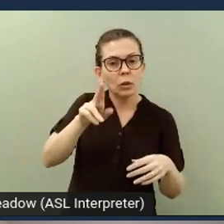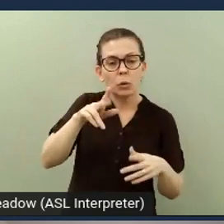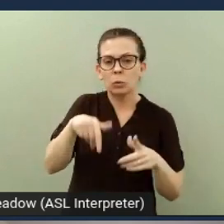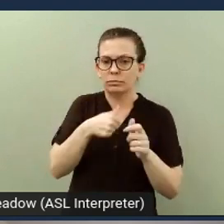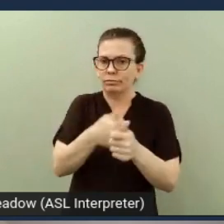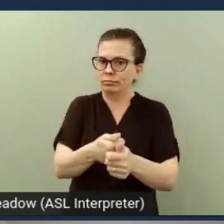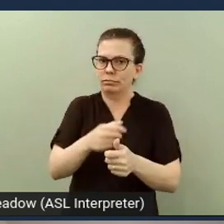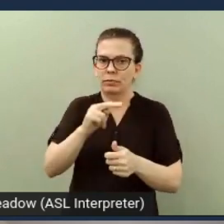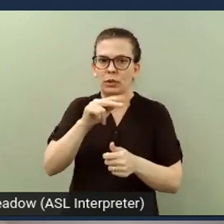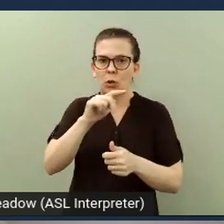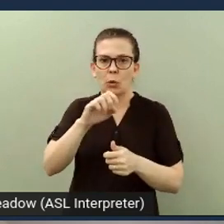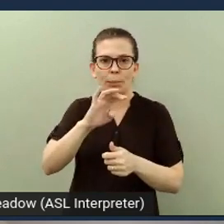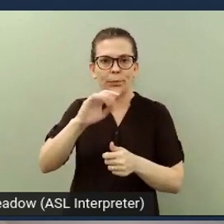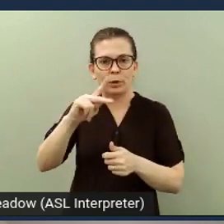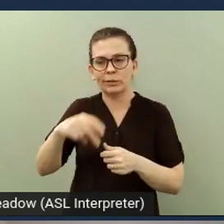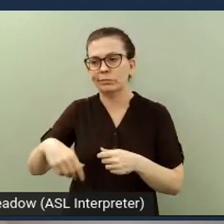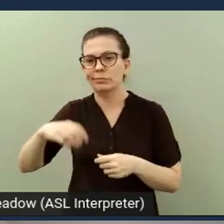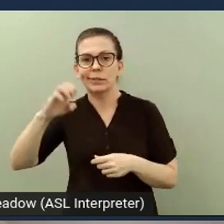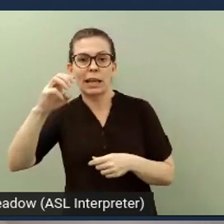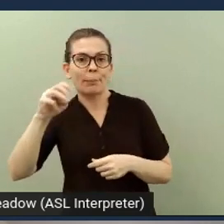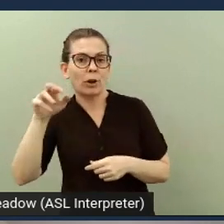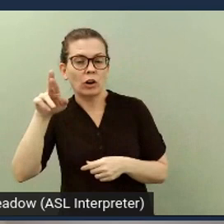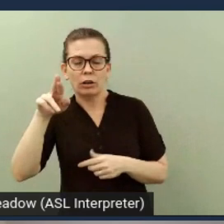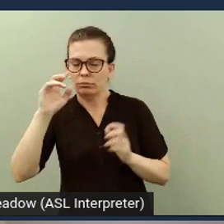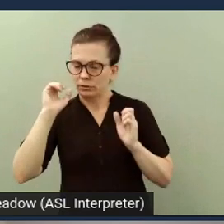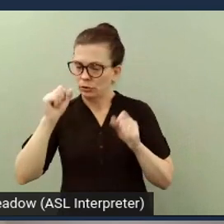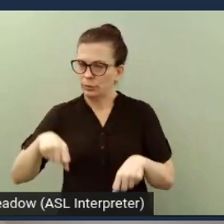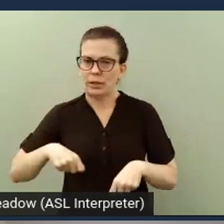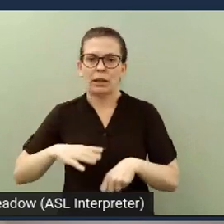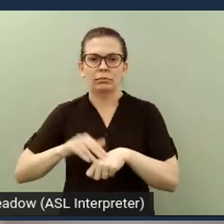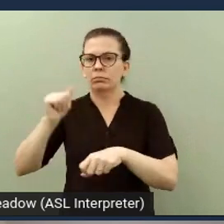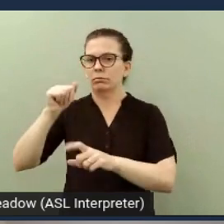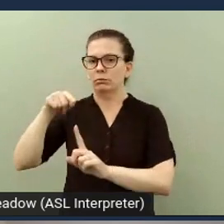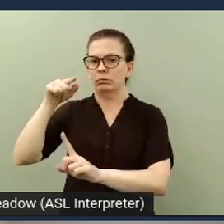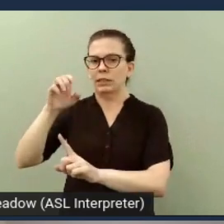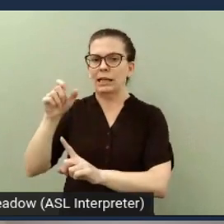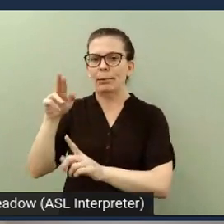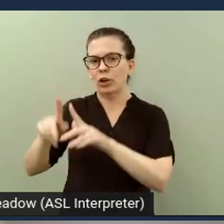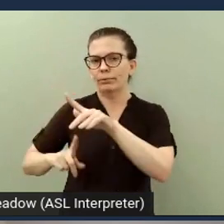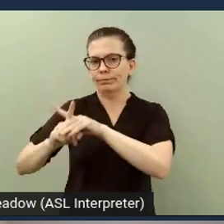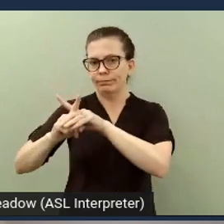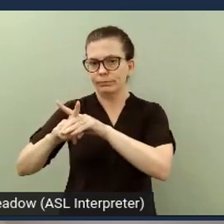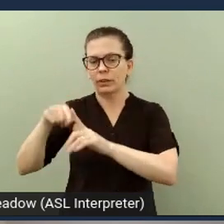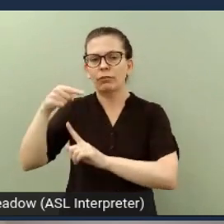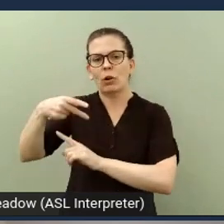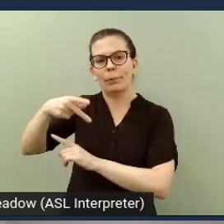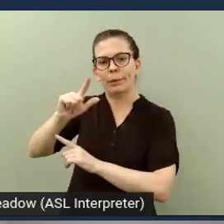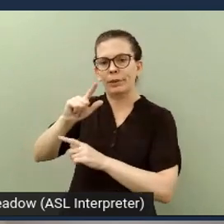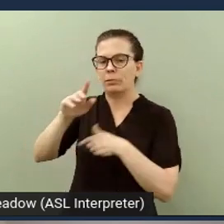if you wanna run an EMR job, you can invoke an EMR job through your pipeline, and you have all that flexibility.